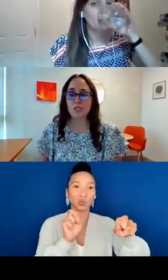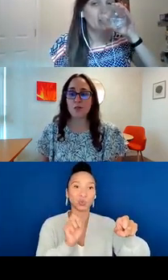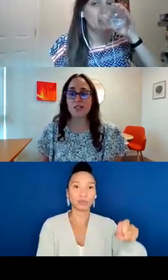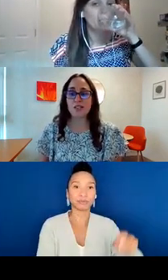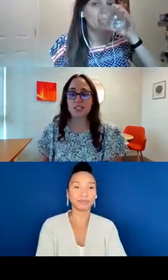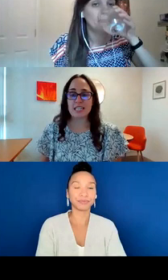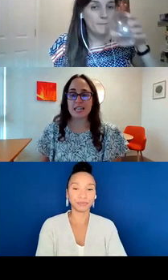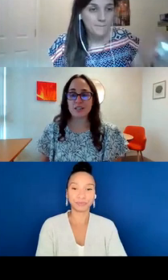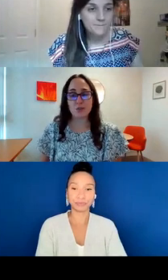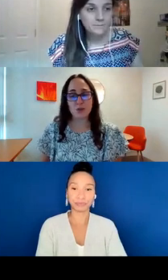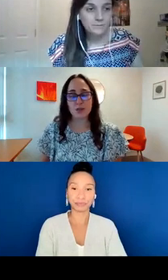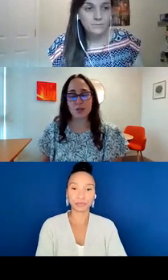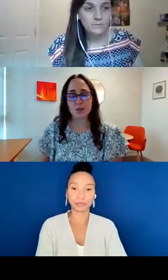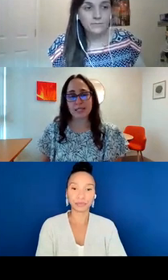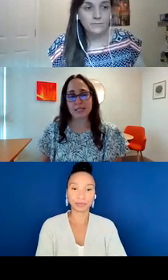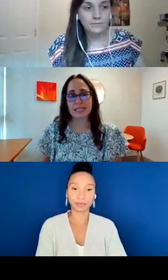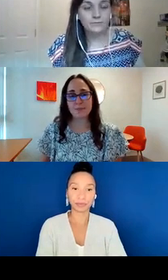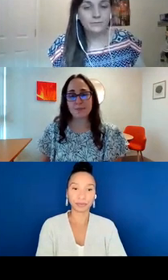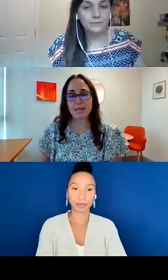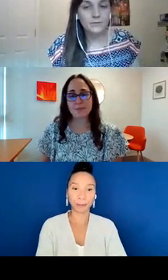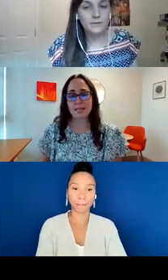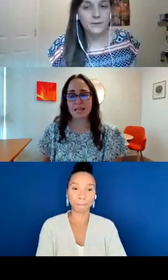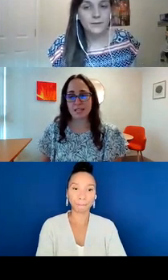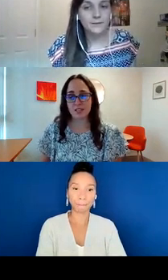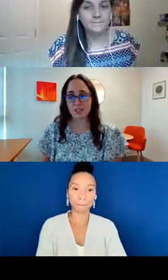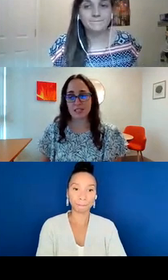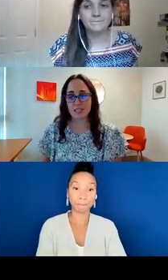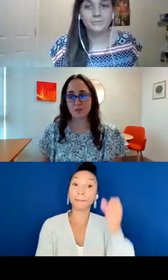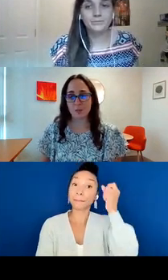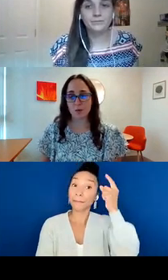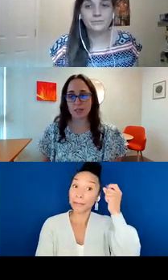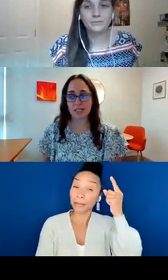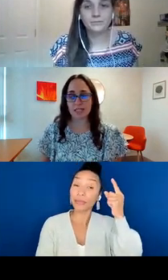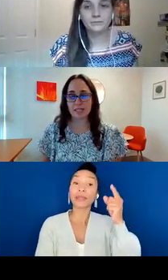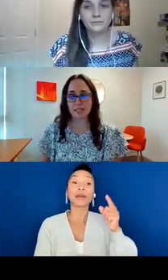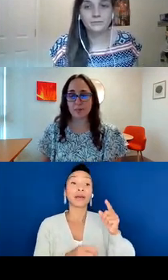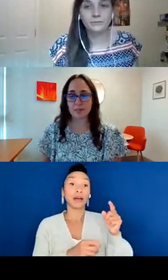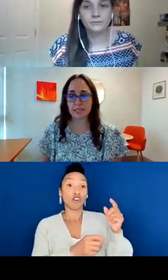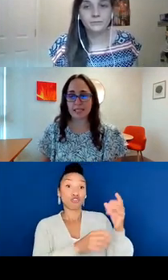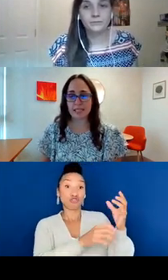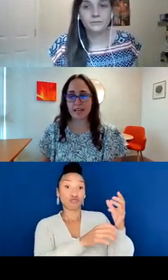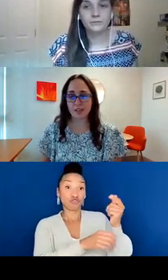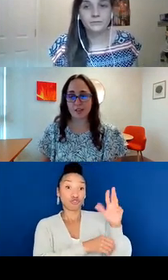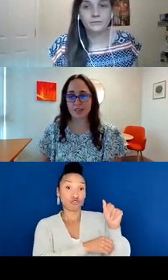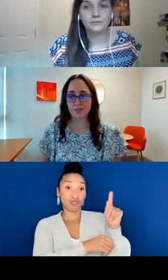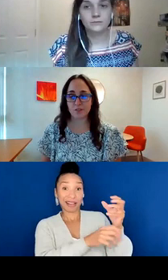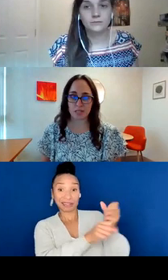So we do understand though that grantees may be hindered in reporting complete and accurate